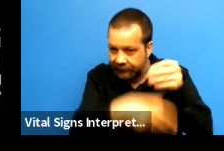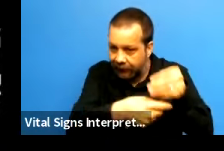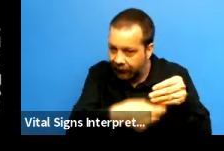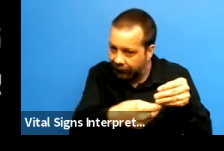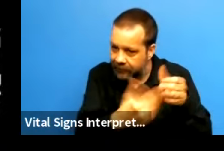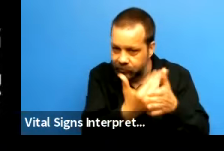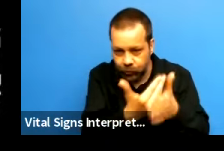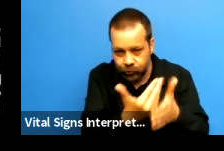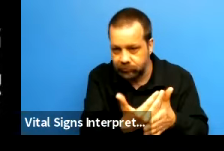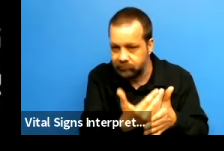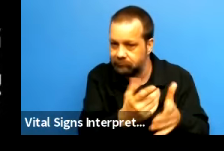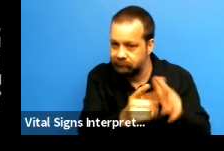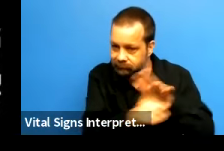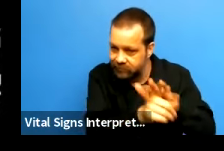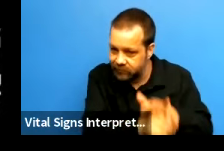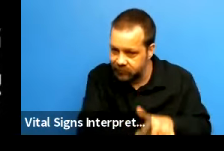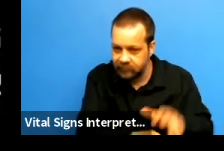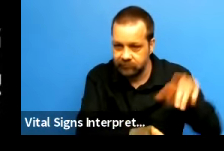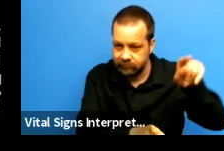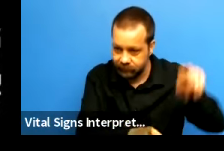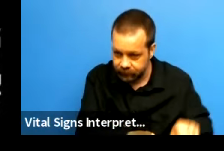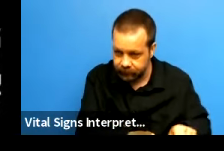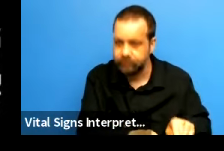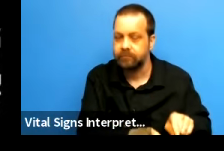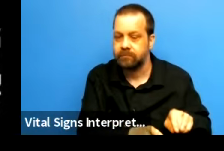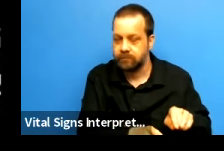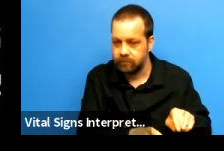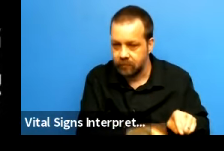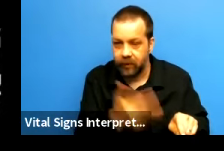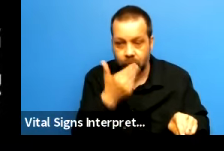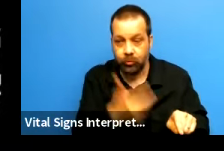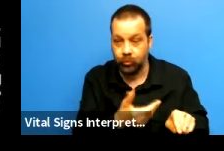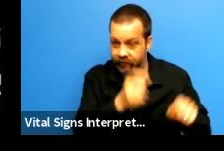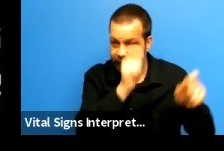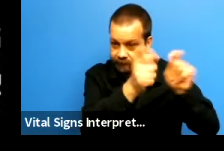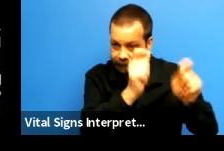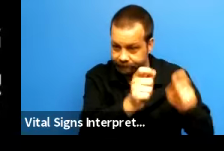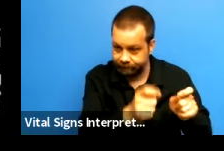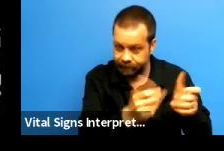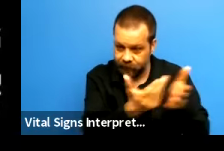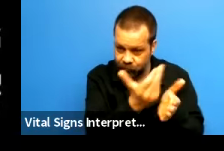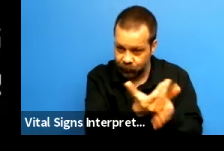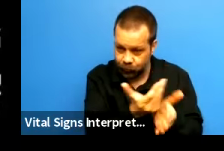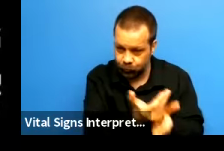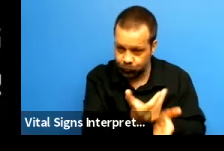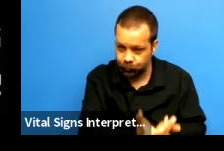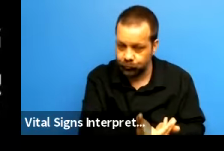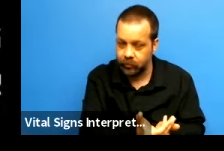when it comes to responding as we said and as essential workers getting started is right here.